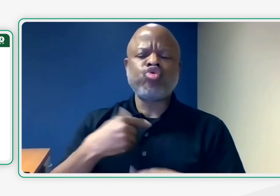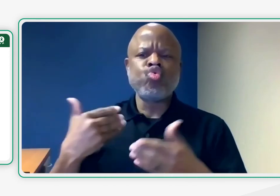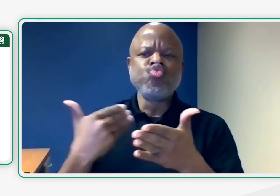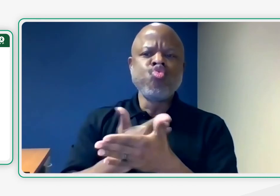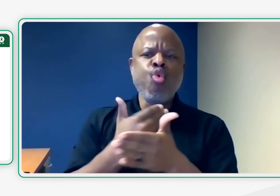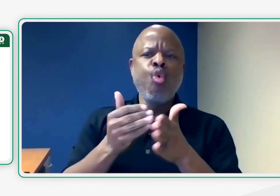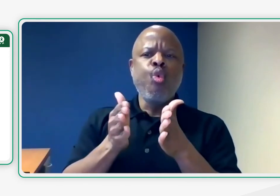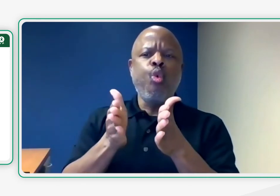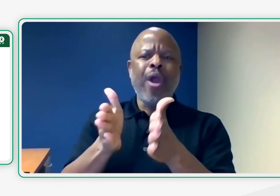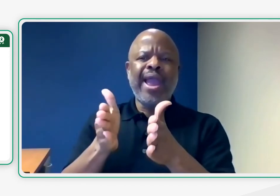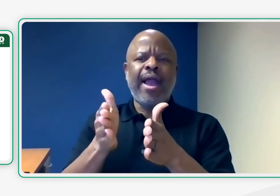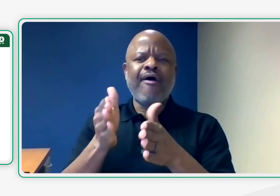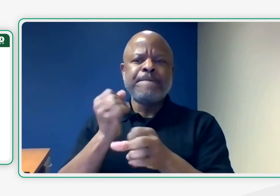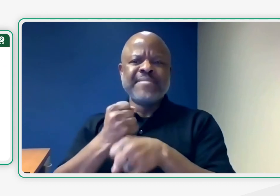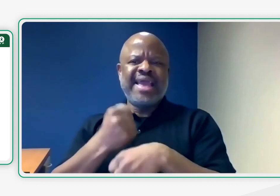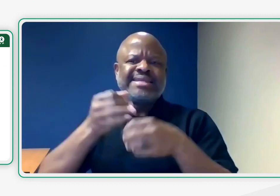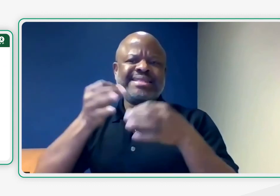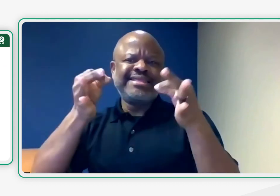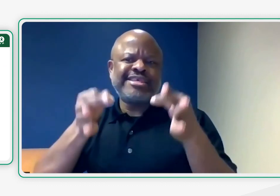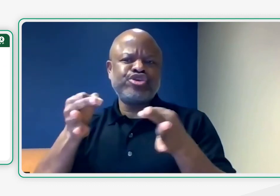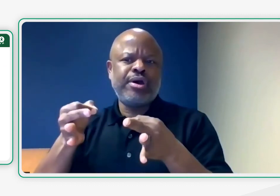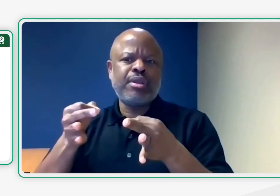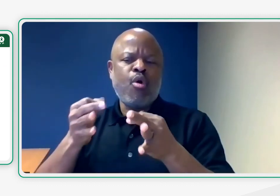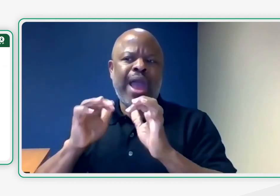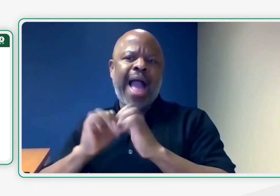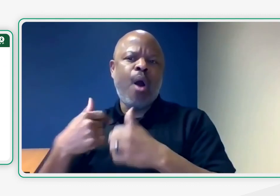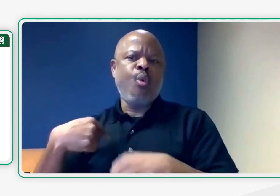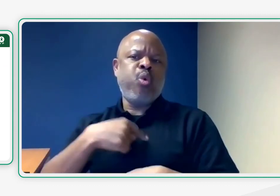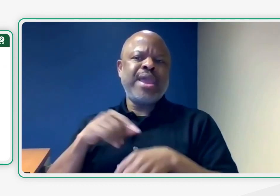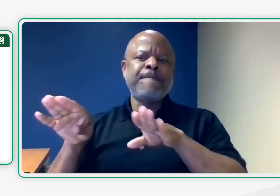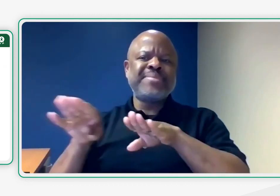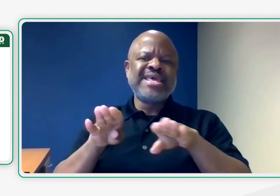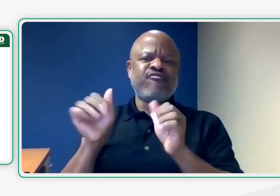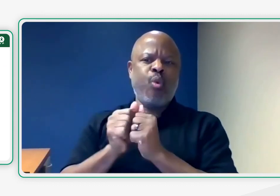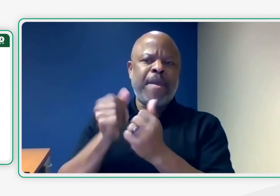So, the overall point here is to give us a new way of making decisions